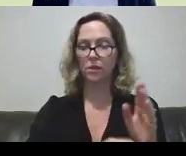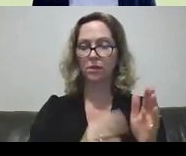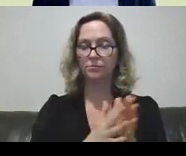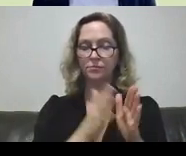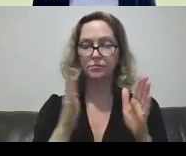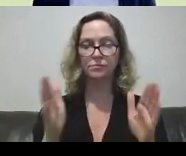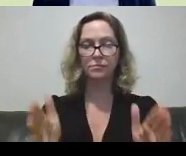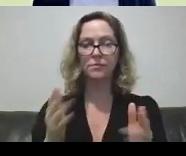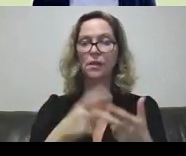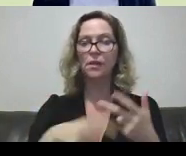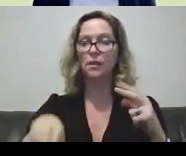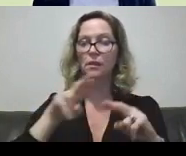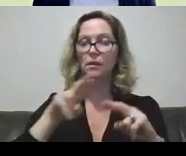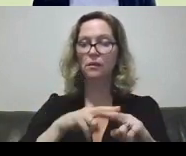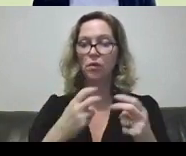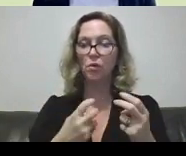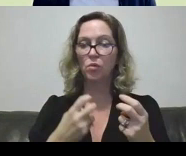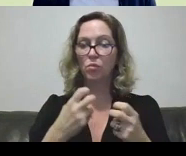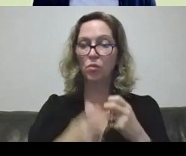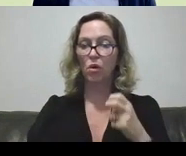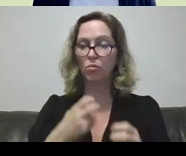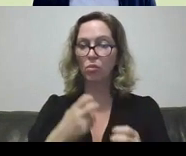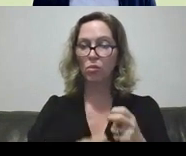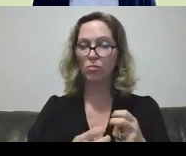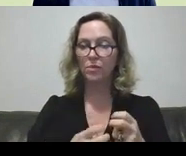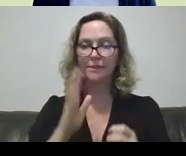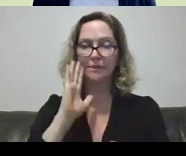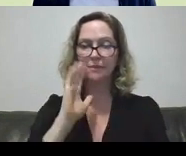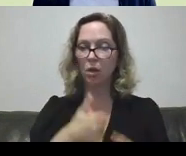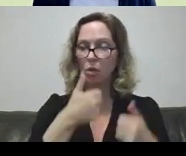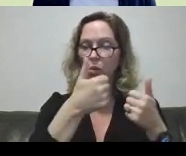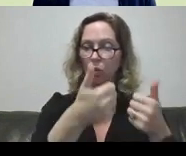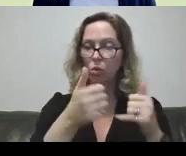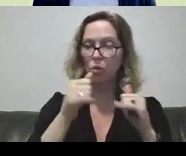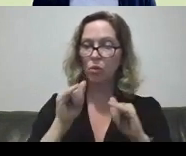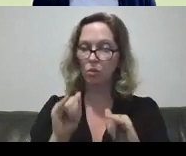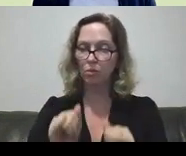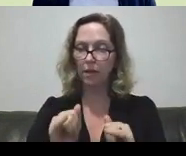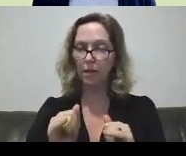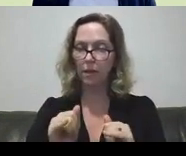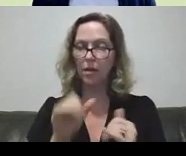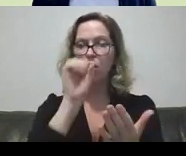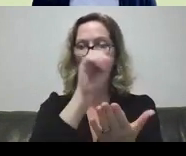issues and outcomes good and bad in preparation for your plan review it's